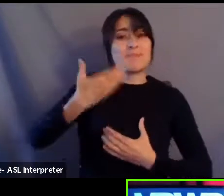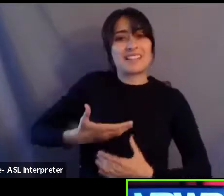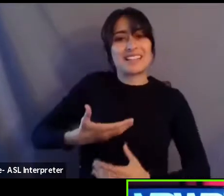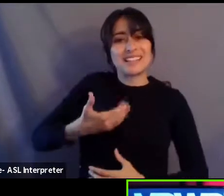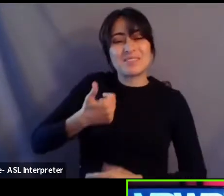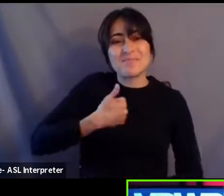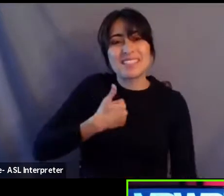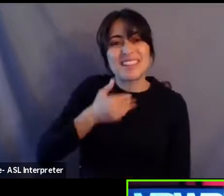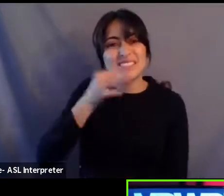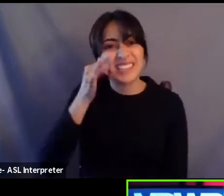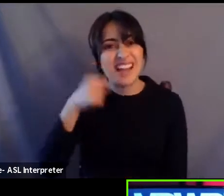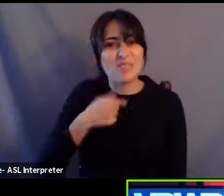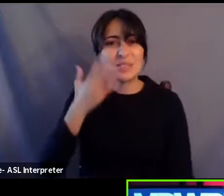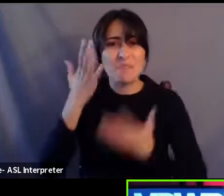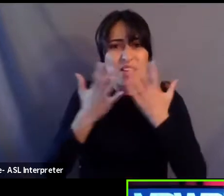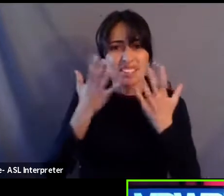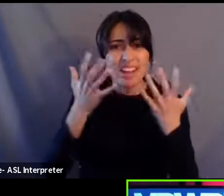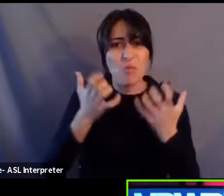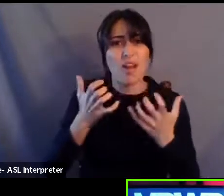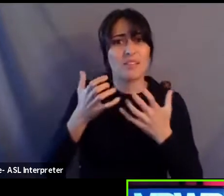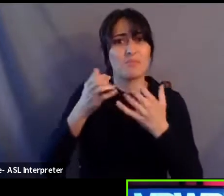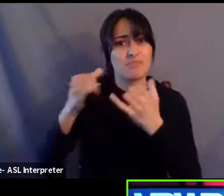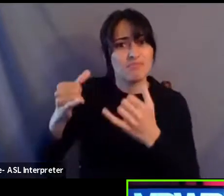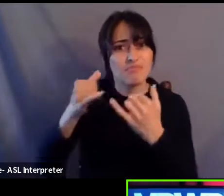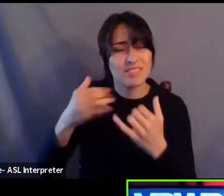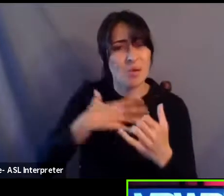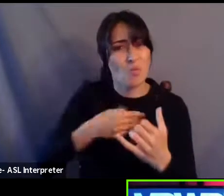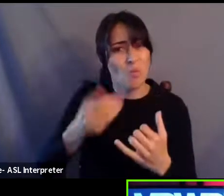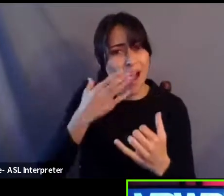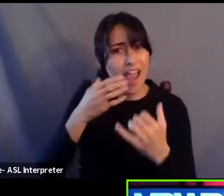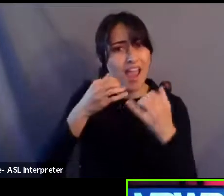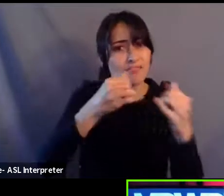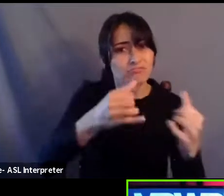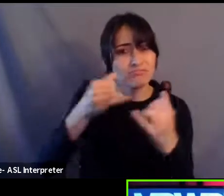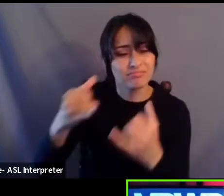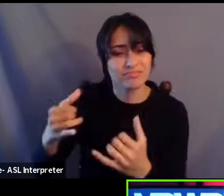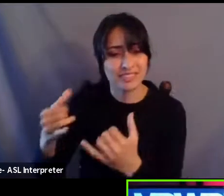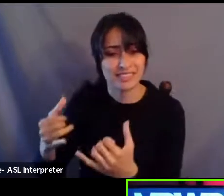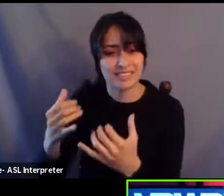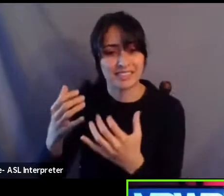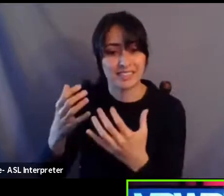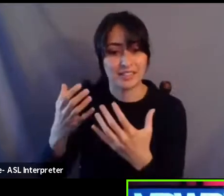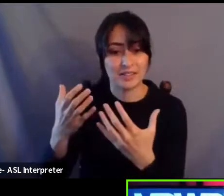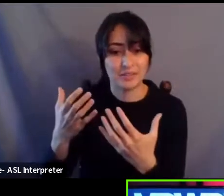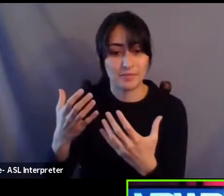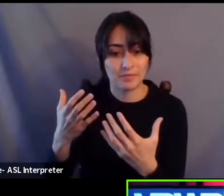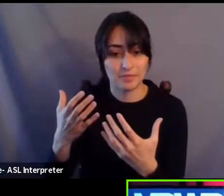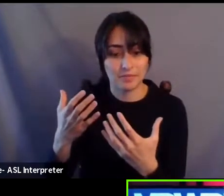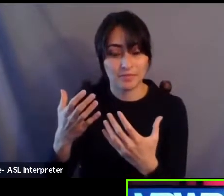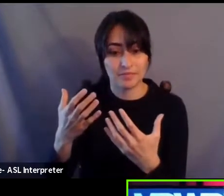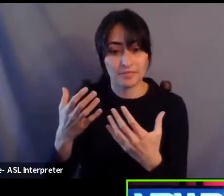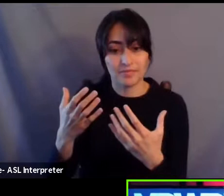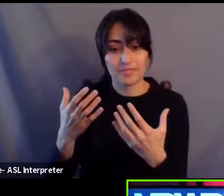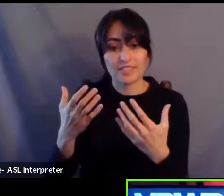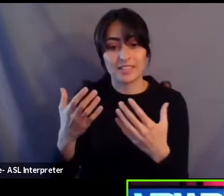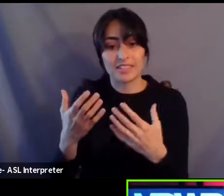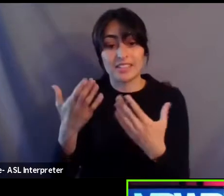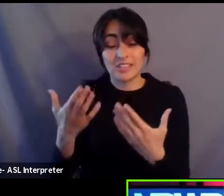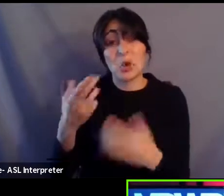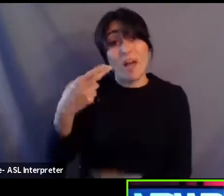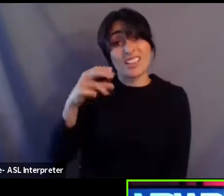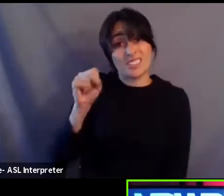I just wanted to be White. I wanted to fit in with everyone. When I was in high school, let me back